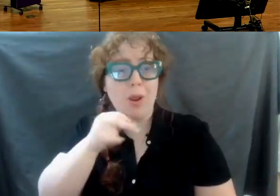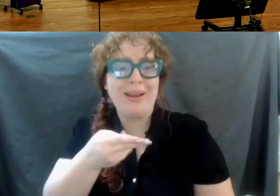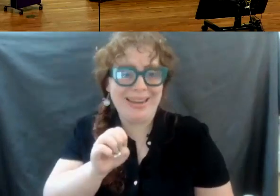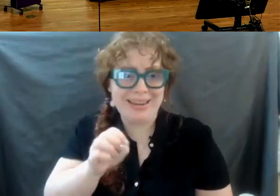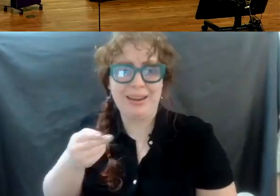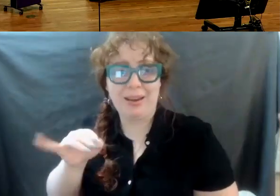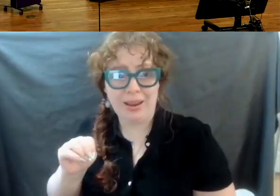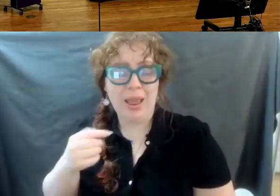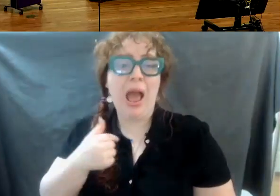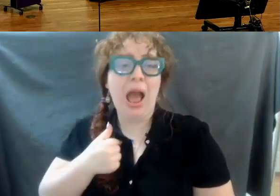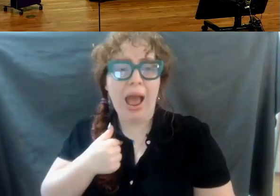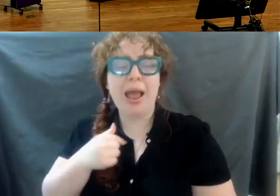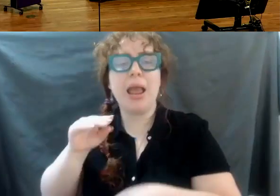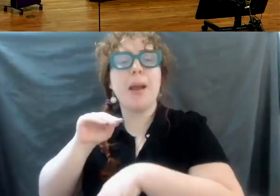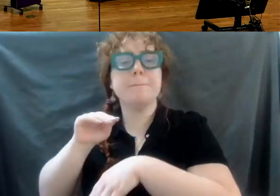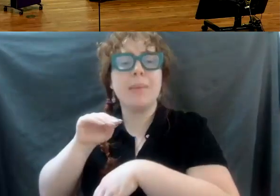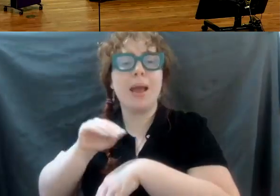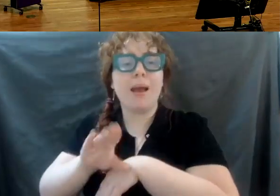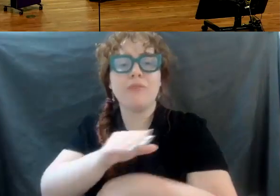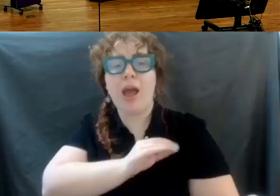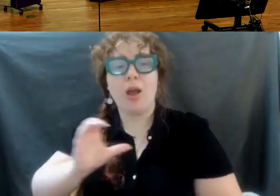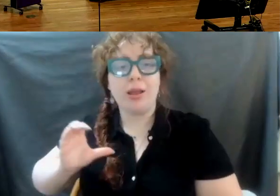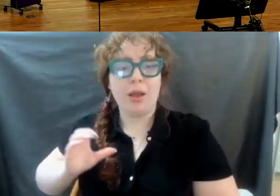for Access Living for the Diversion and reentry Program.